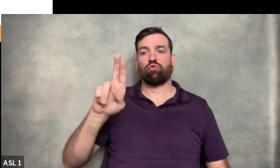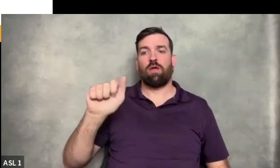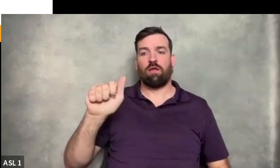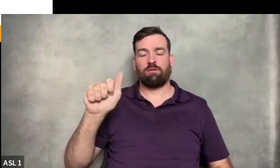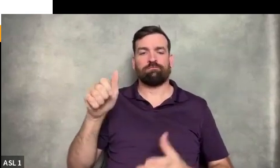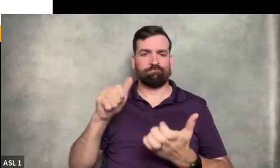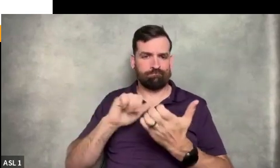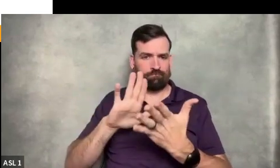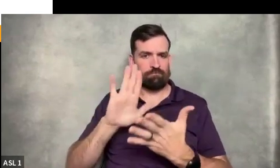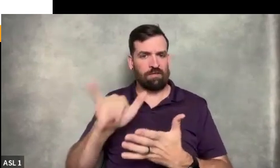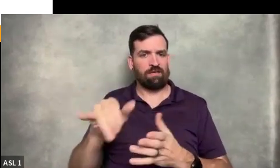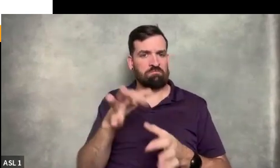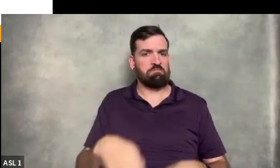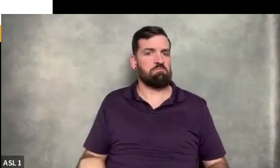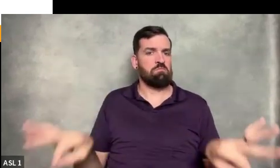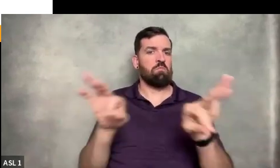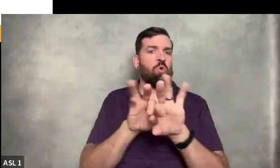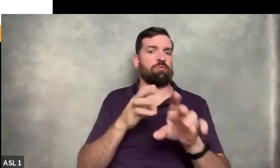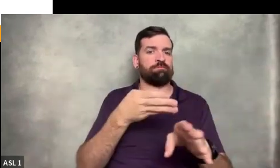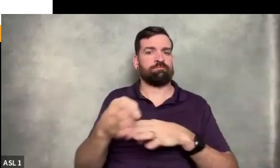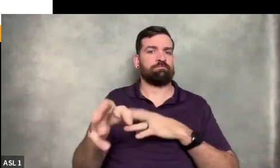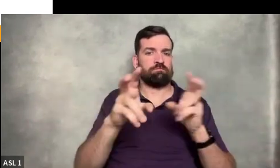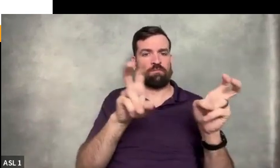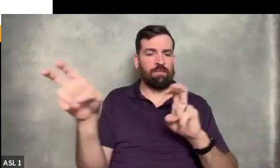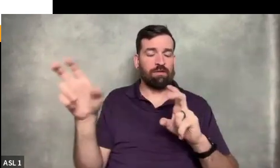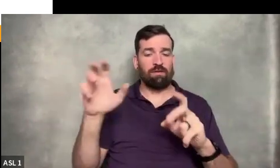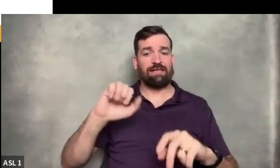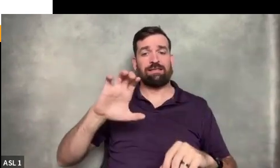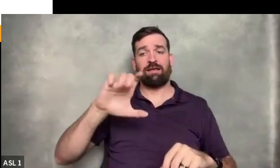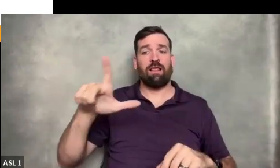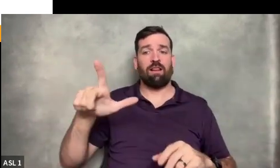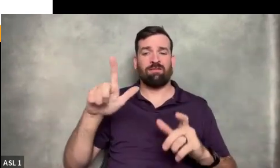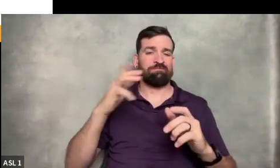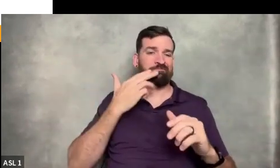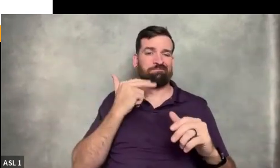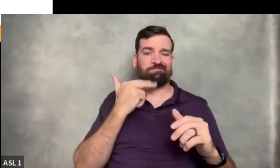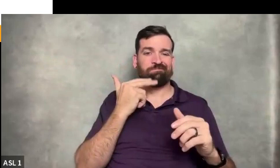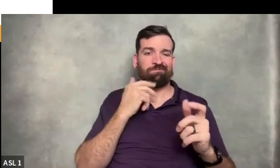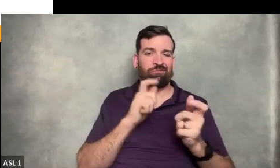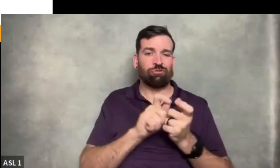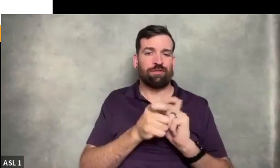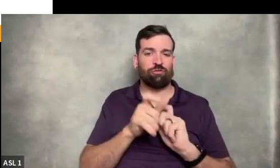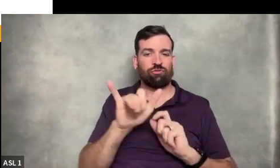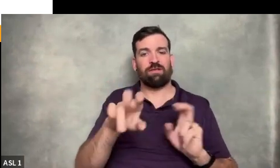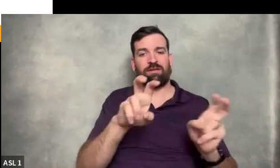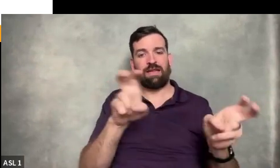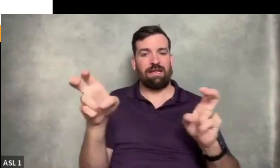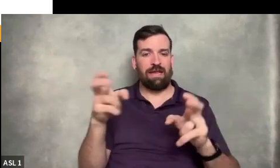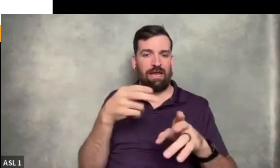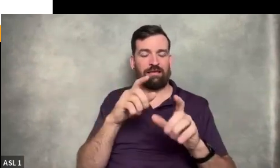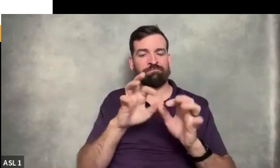this important area. ACL made minimal changes to this key topic area as compared to previous state